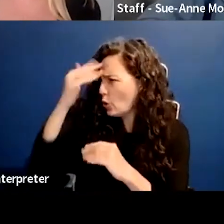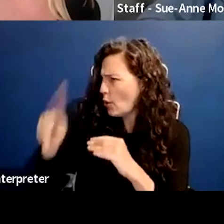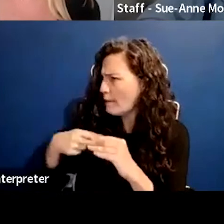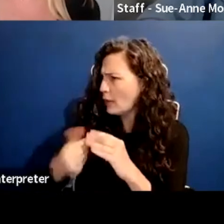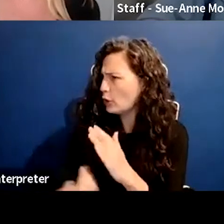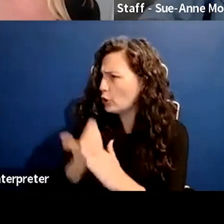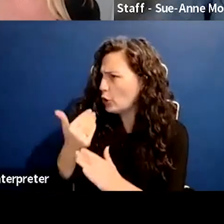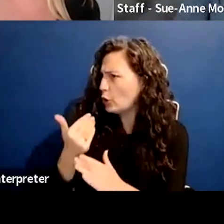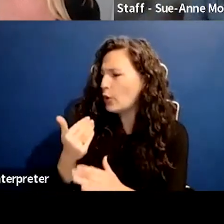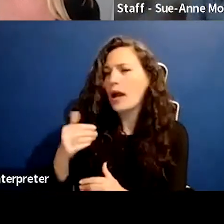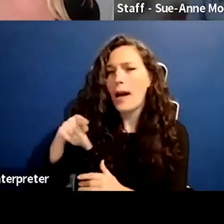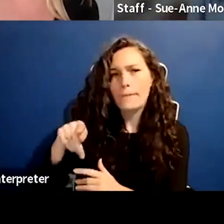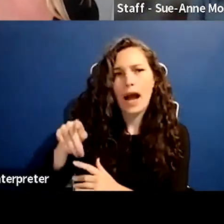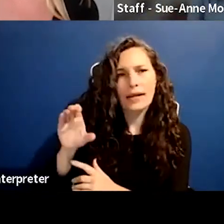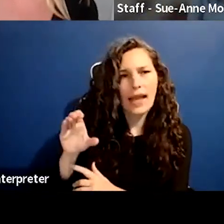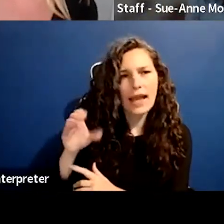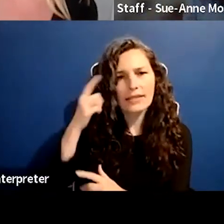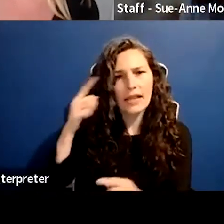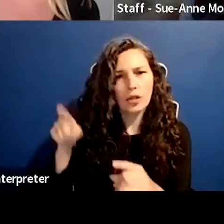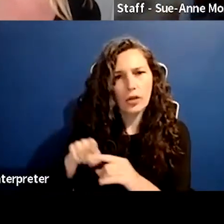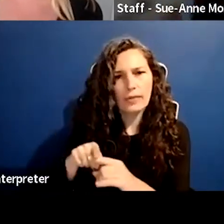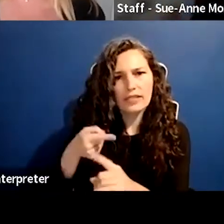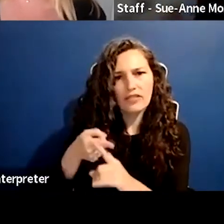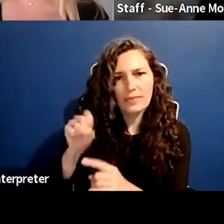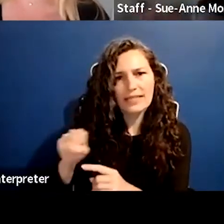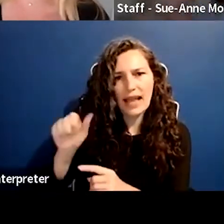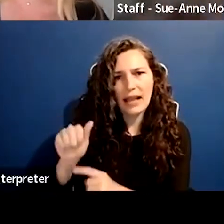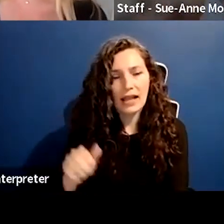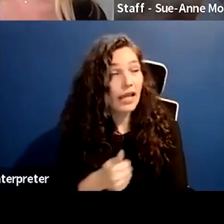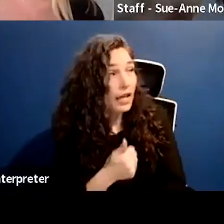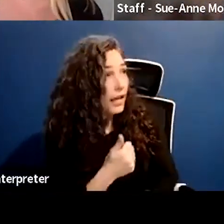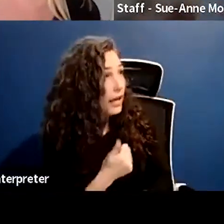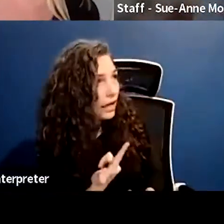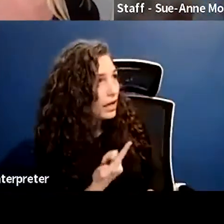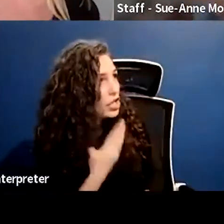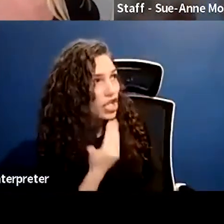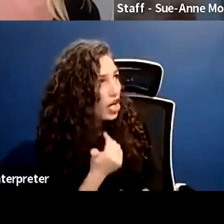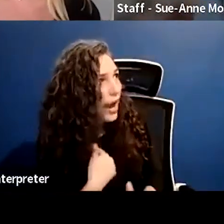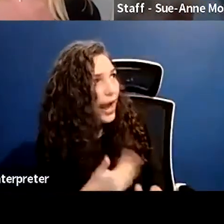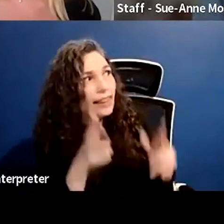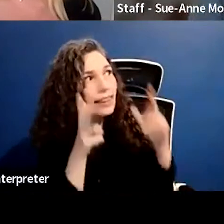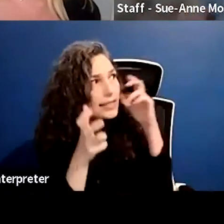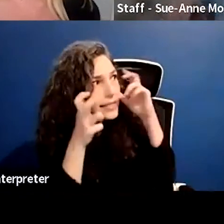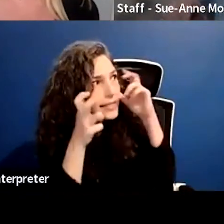Sugar, I listened to the podcast with Sue-Anne. That's how I heard it. - Hey! So it worked. It worked 'cause I, you know,